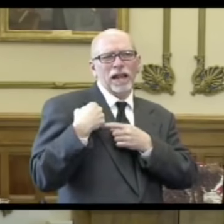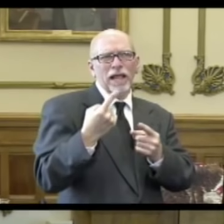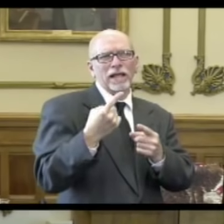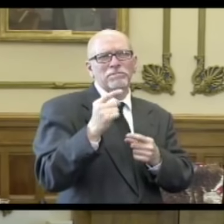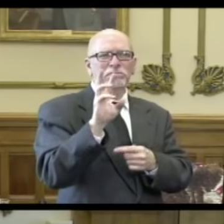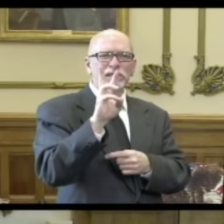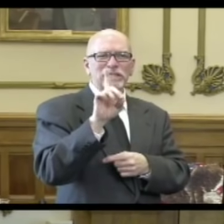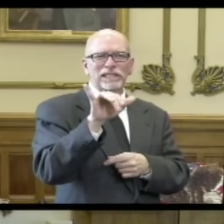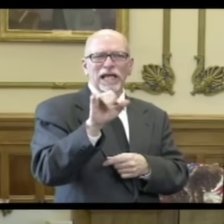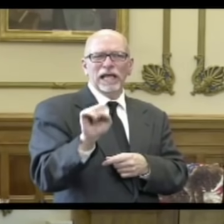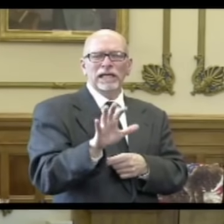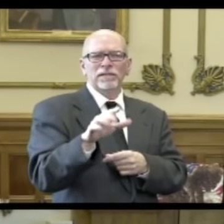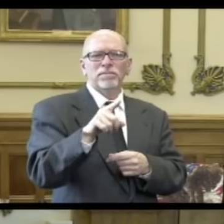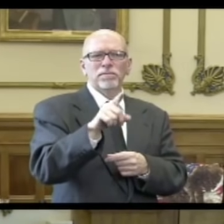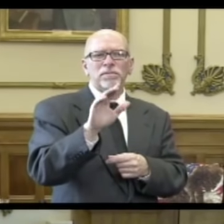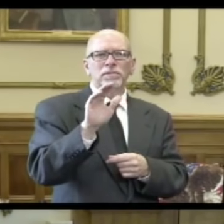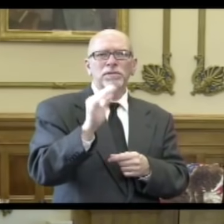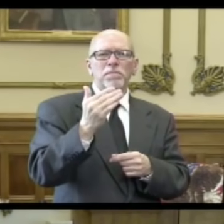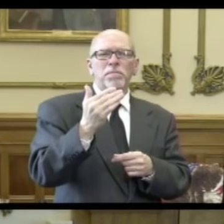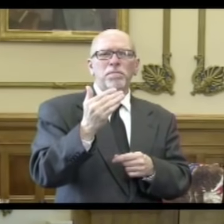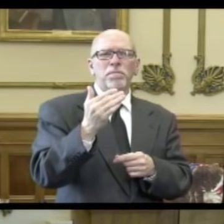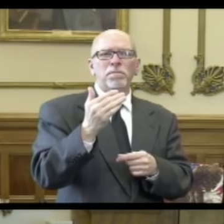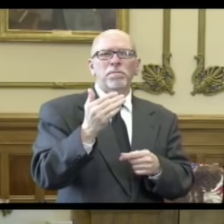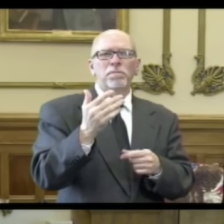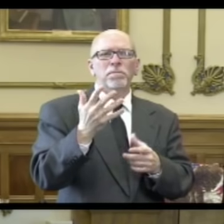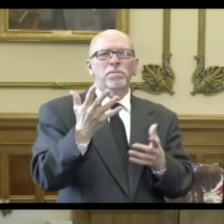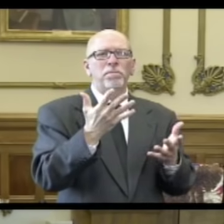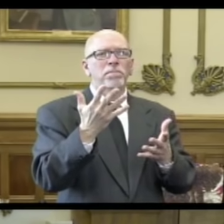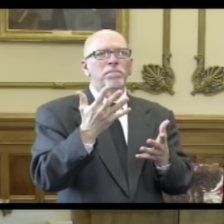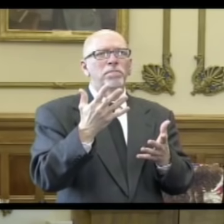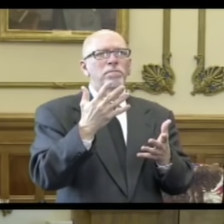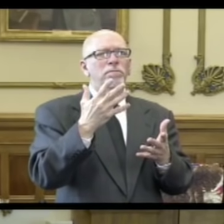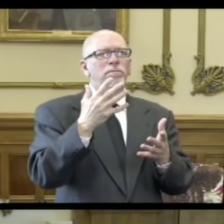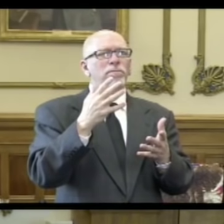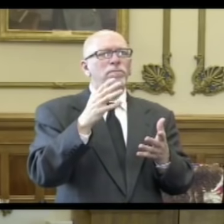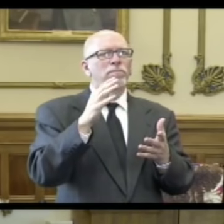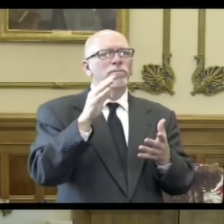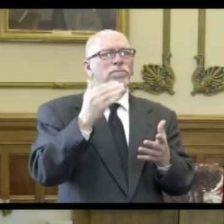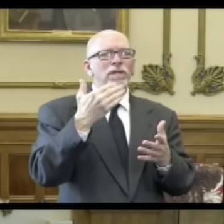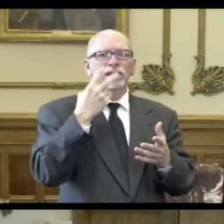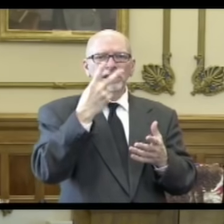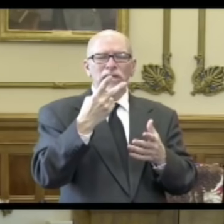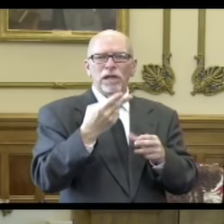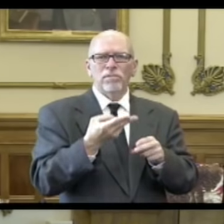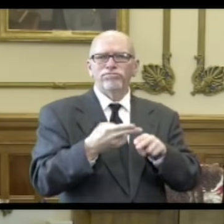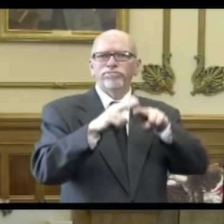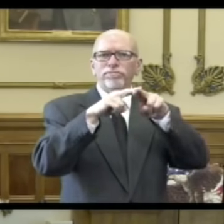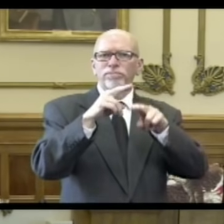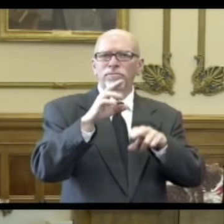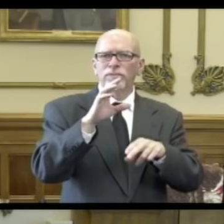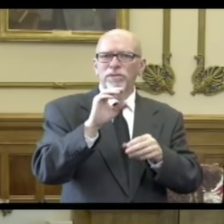MY QUESTION IS ACTUALLY I APPRECIATE ALL THE NEW UPDATES TESTING BUT A GOVERNOR HOLCOMB